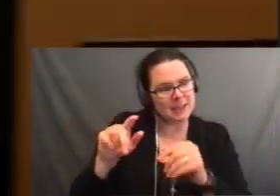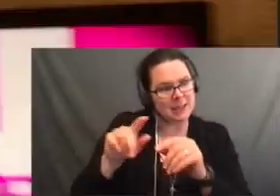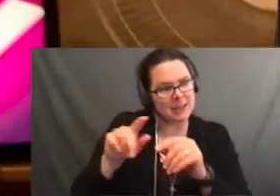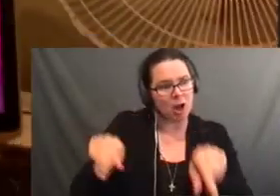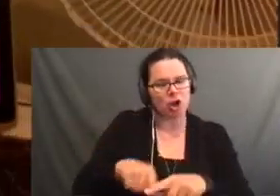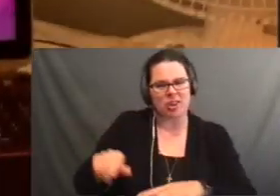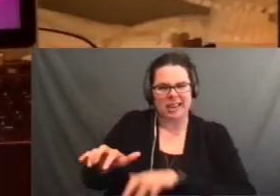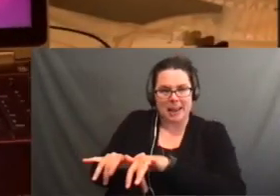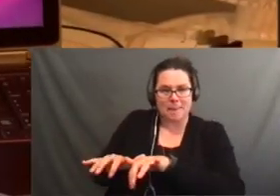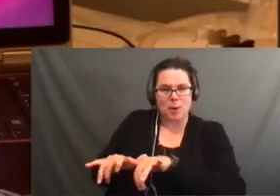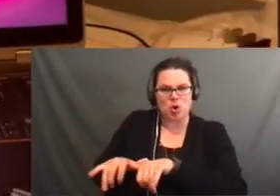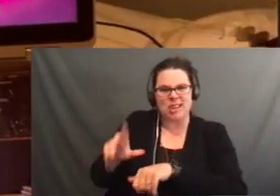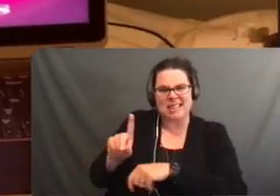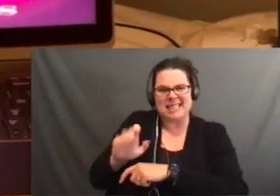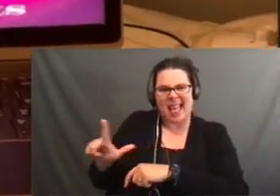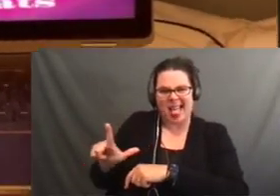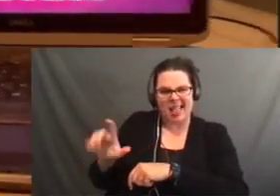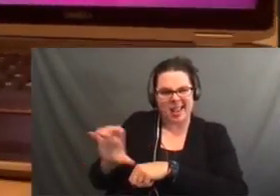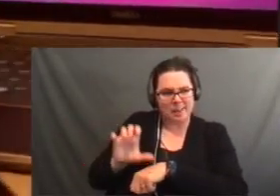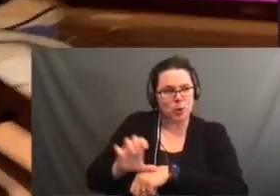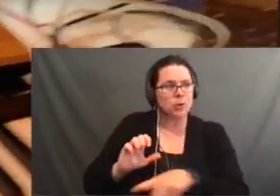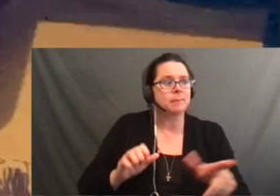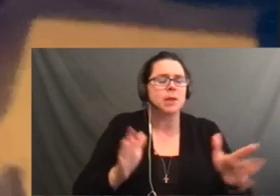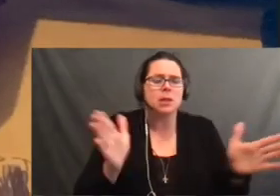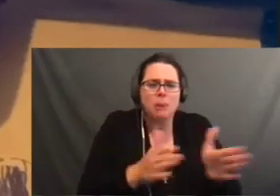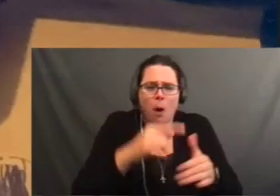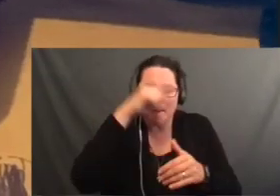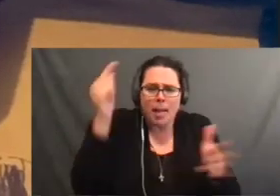This is my computer. It's a Dell computer.